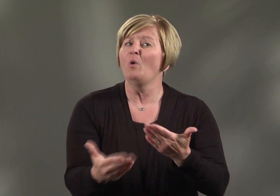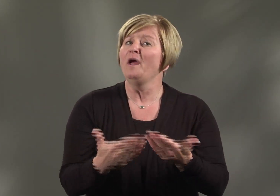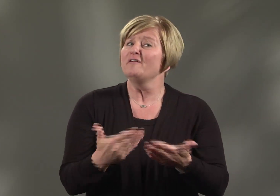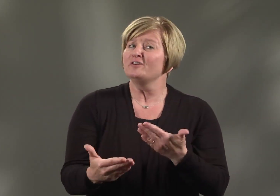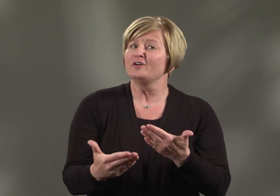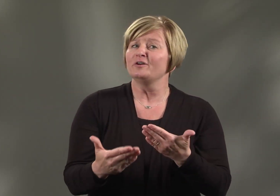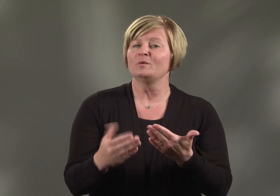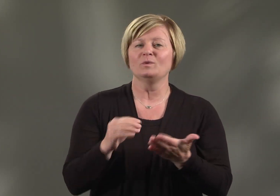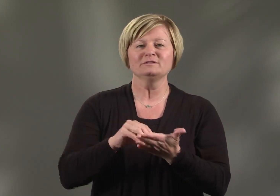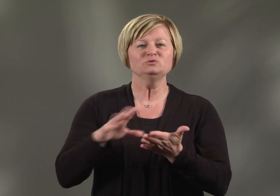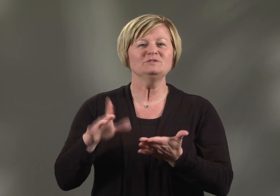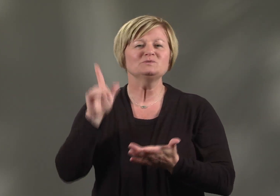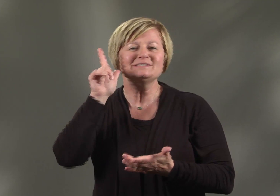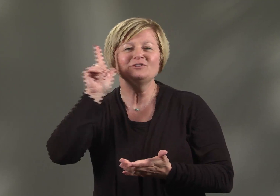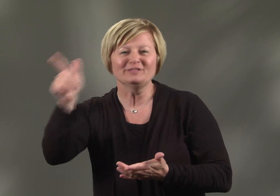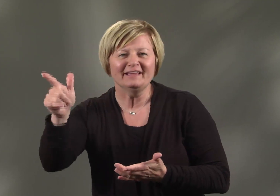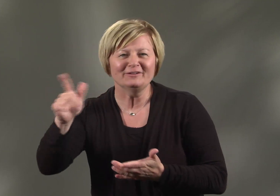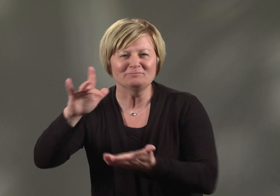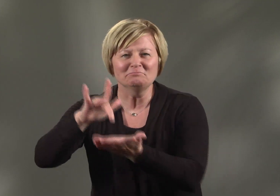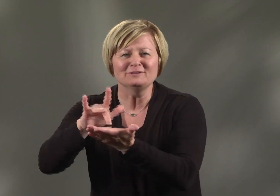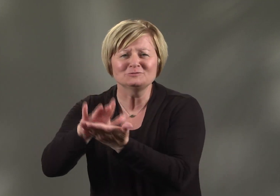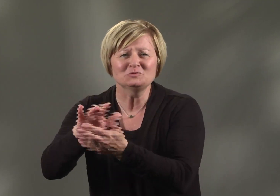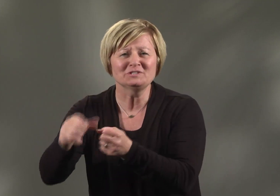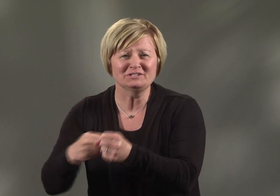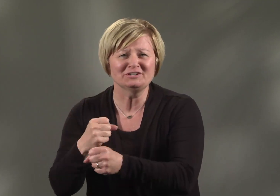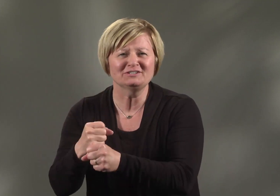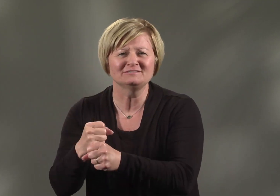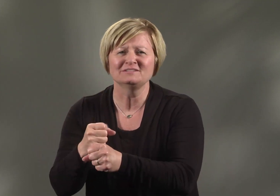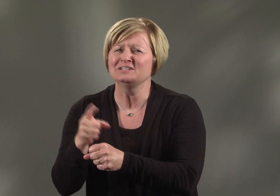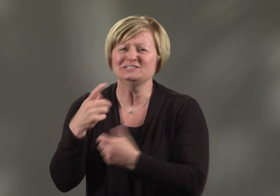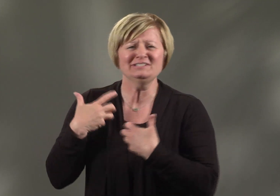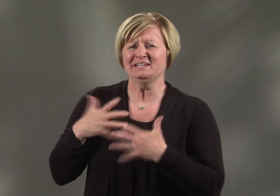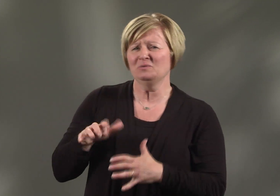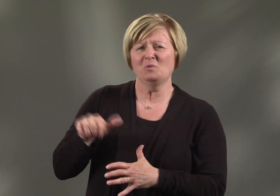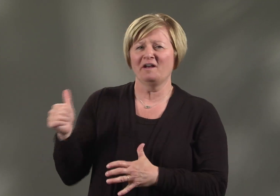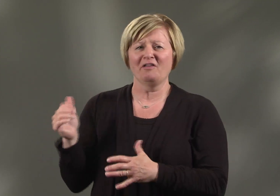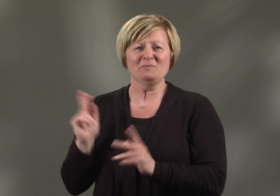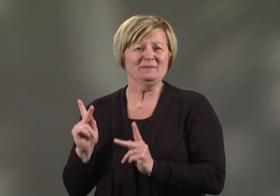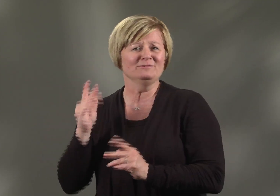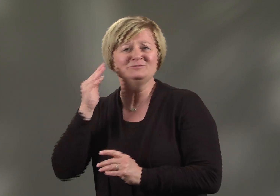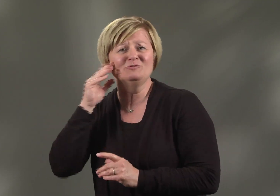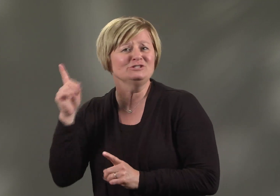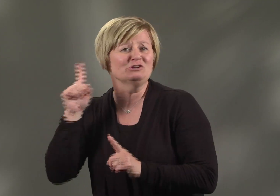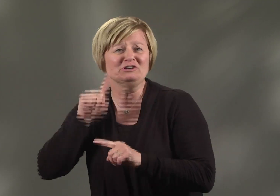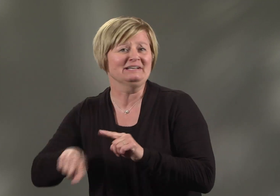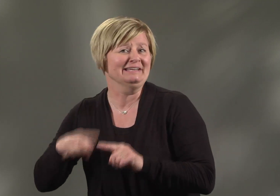However, when the student was in later middle school years she did not want other people to know